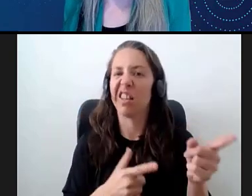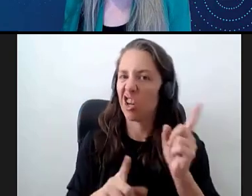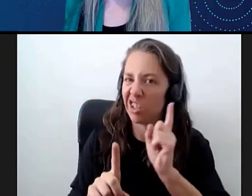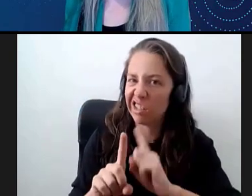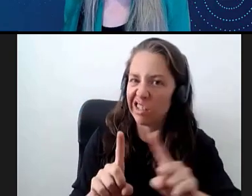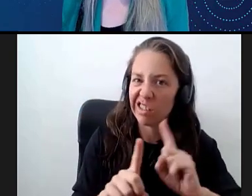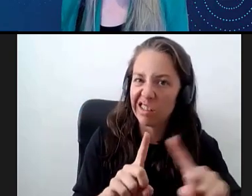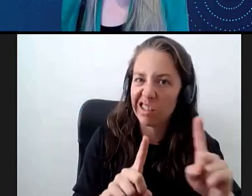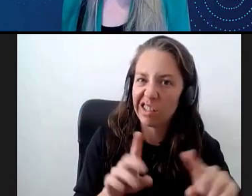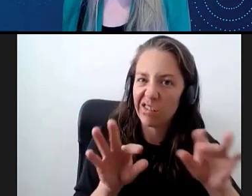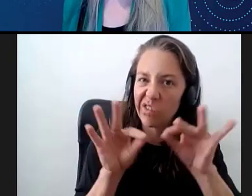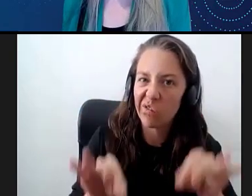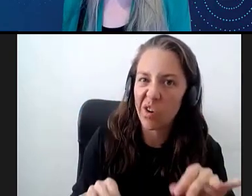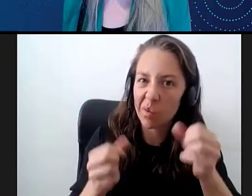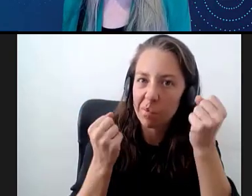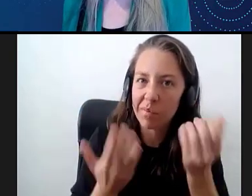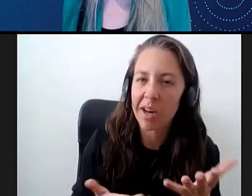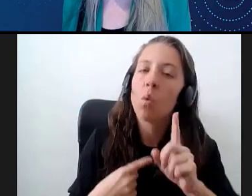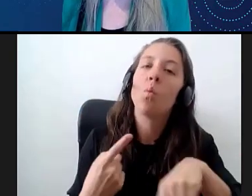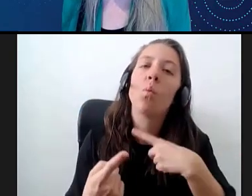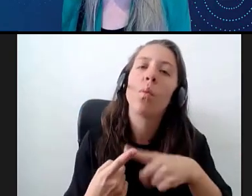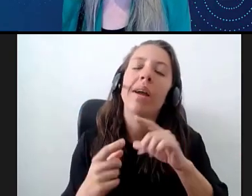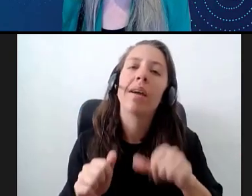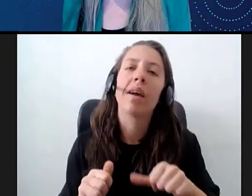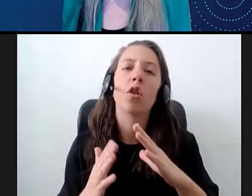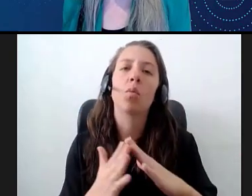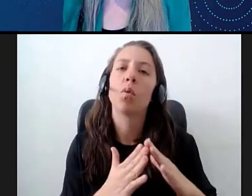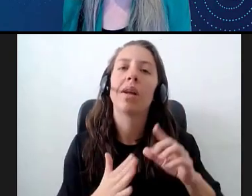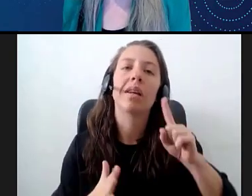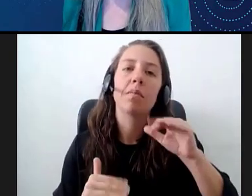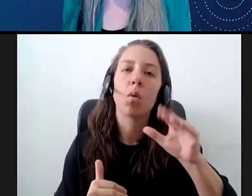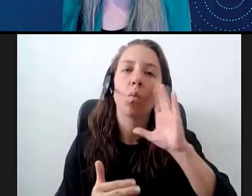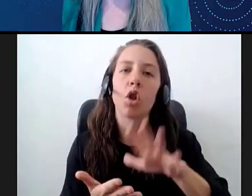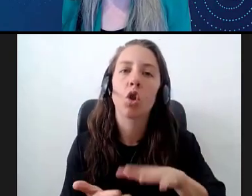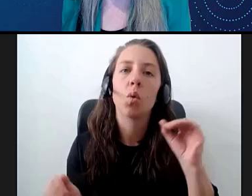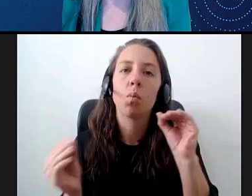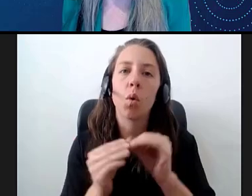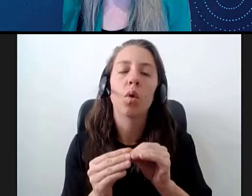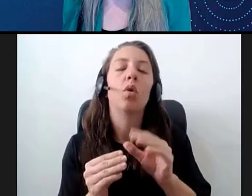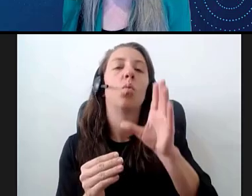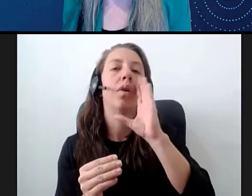When can the community expect to learn more? Megan Columbus NIH will be issuing guide notices later this year